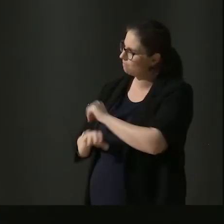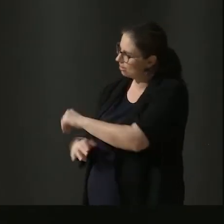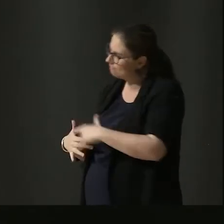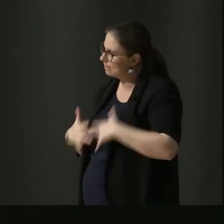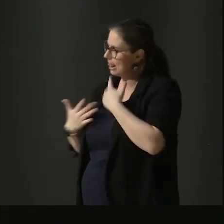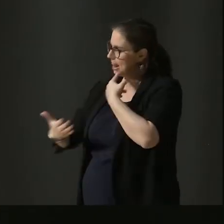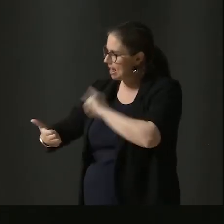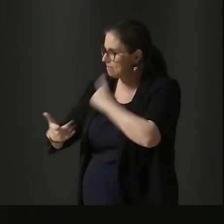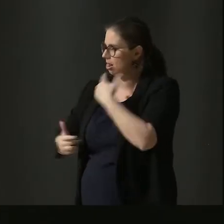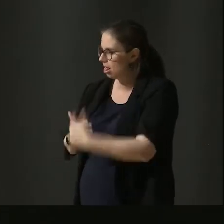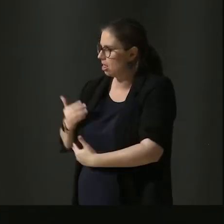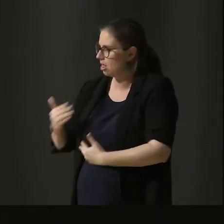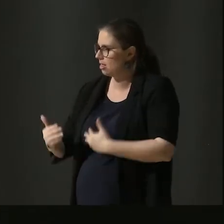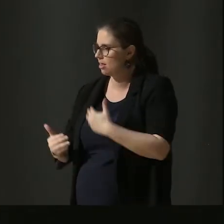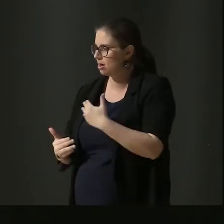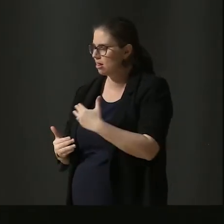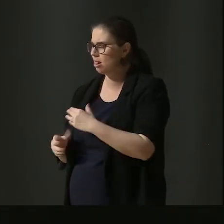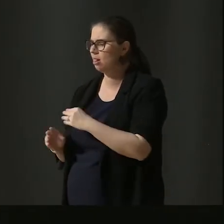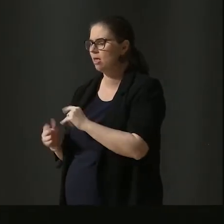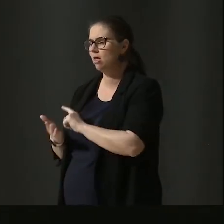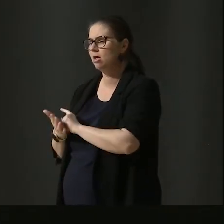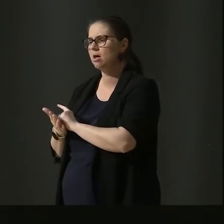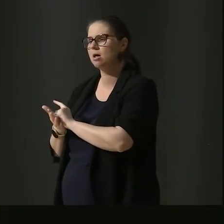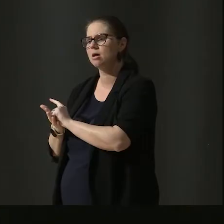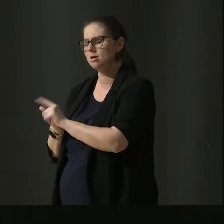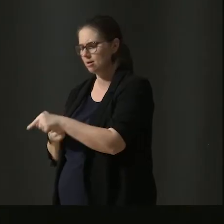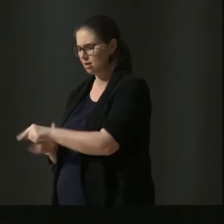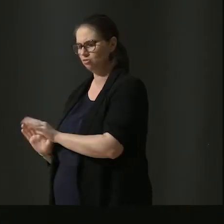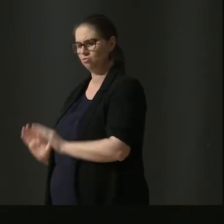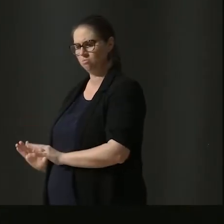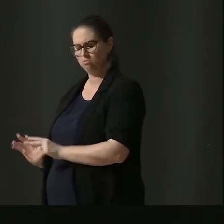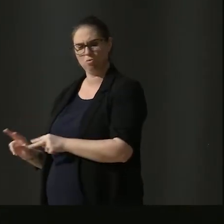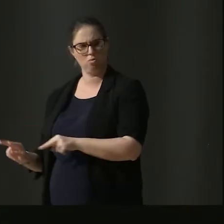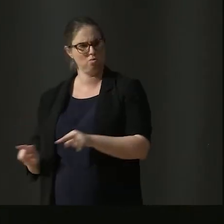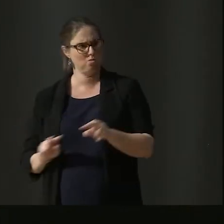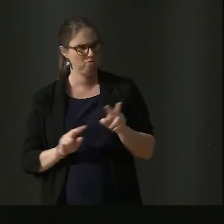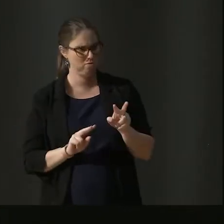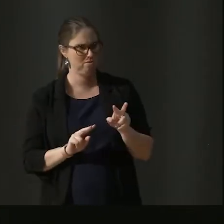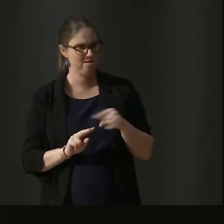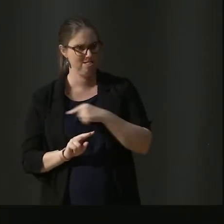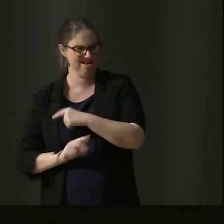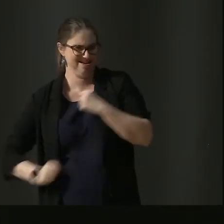After a moment, he paused, turned to her and ran in for a massive hug.